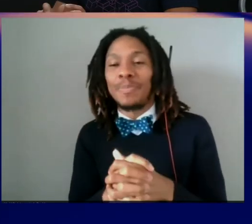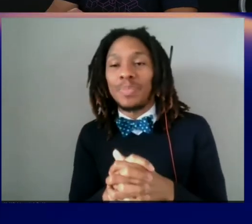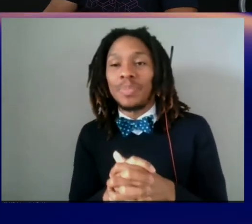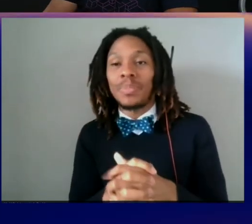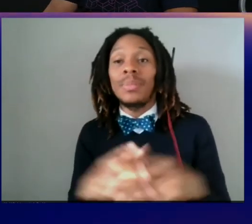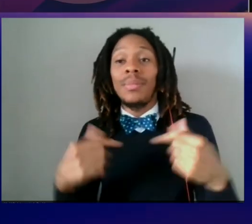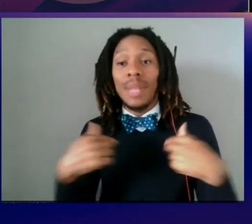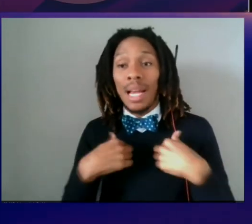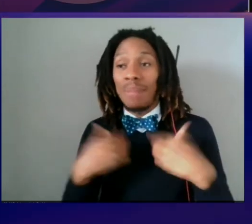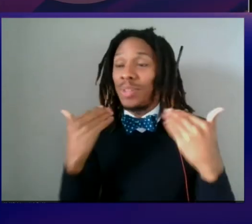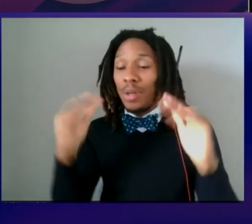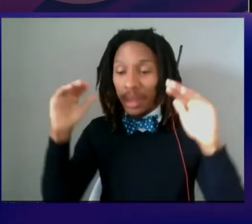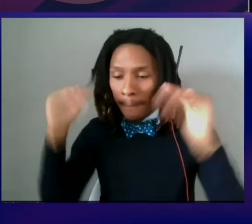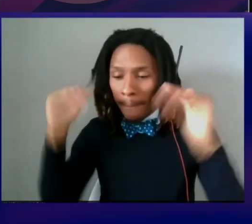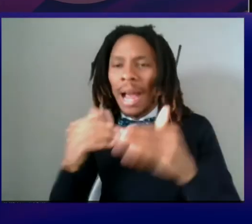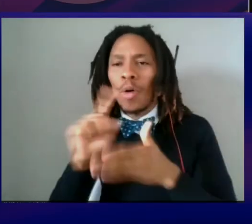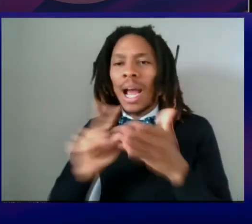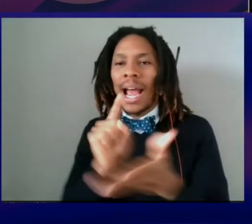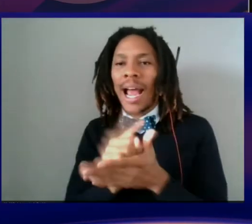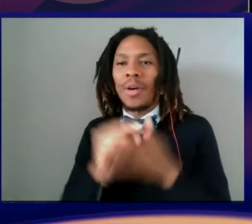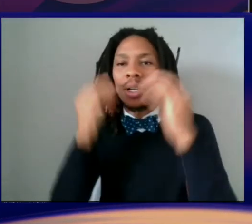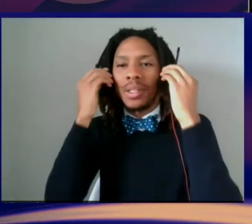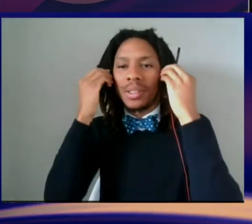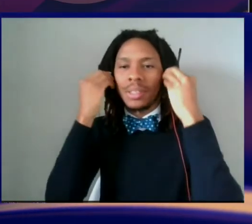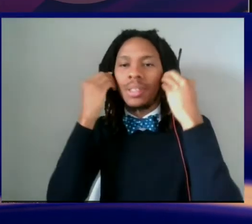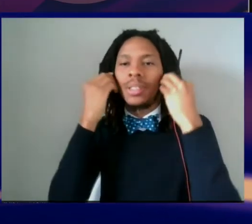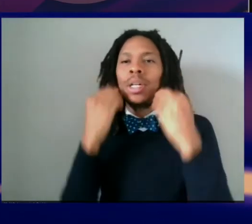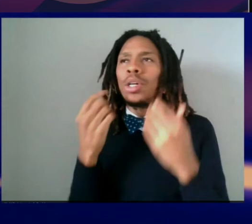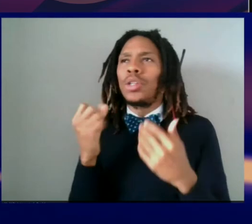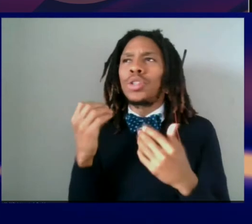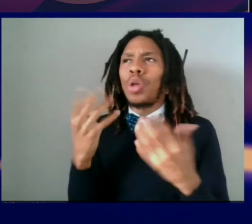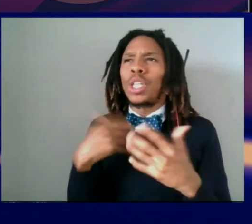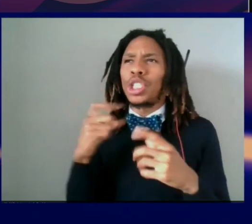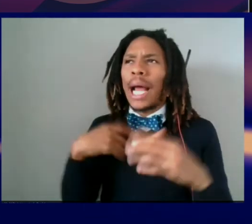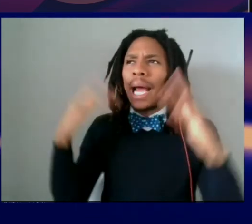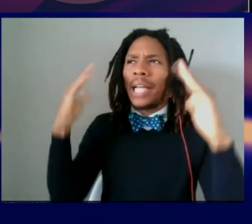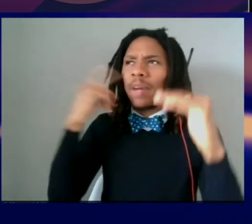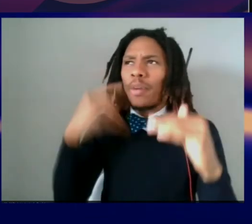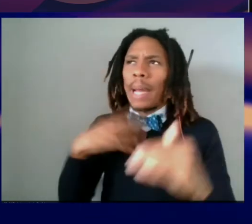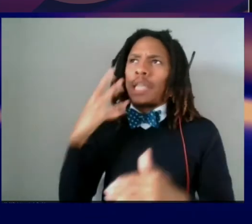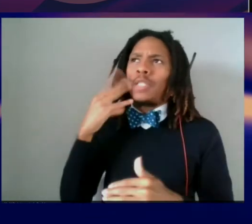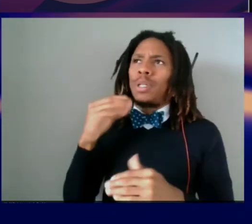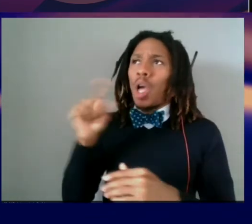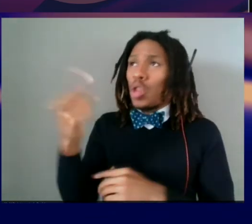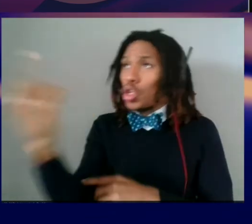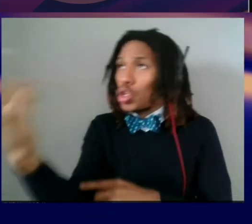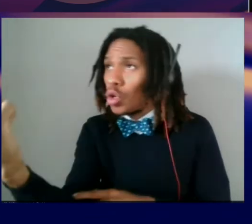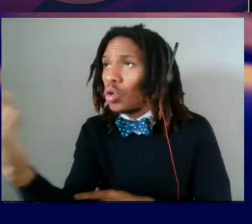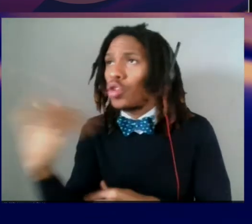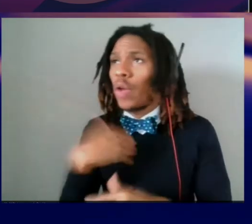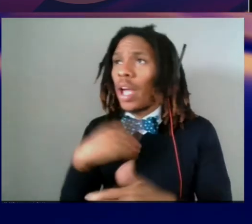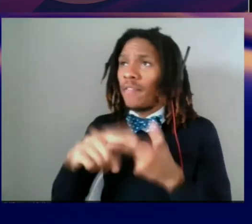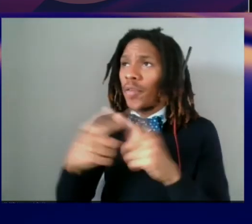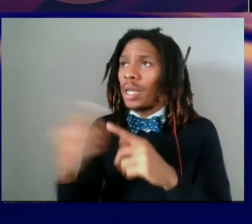What should I expect my experience to be? Is it just you, do you have friends coming on? Oh, I have. What's the format?